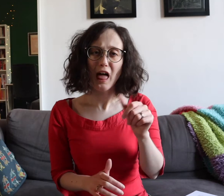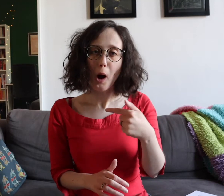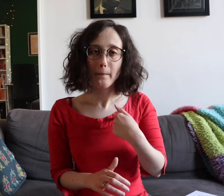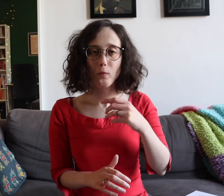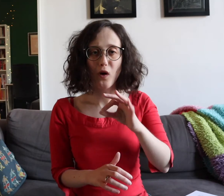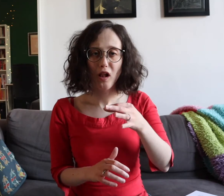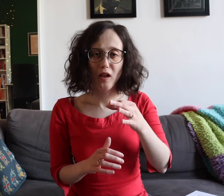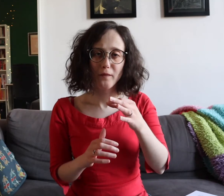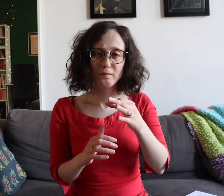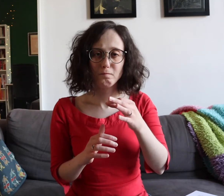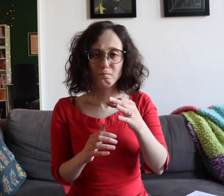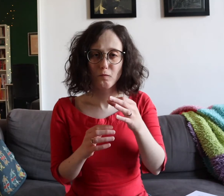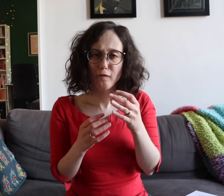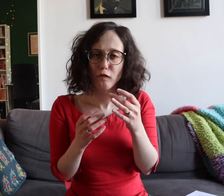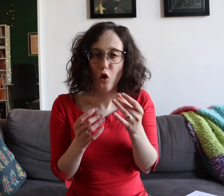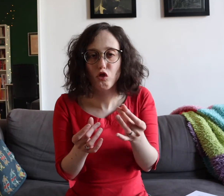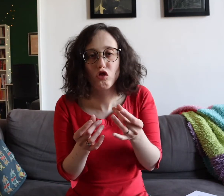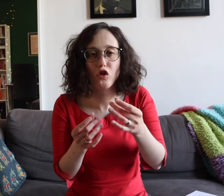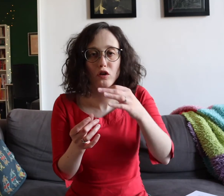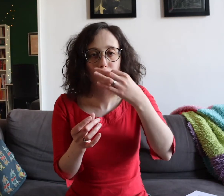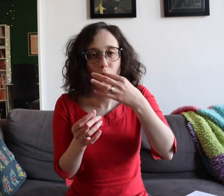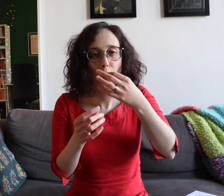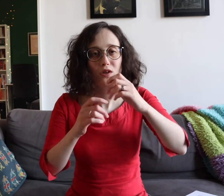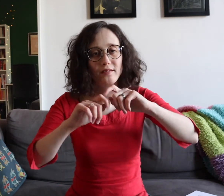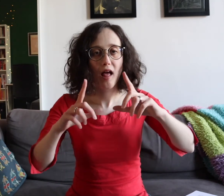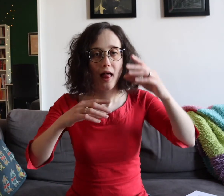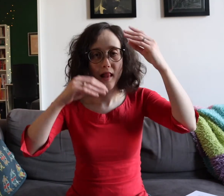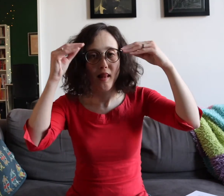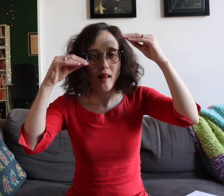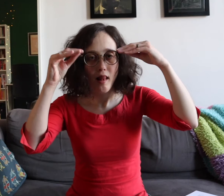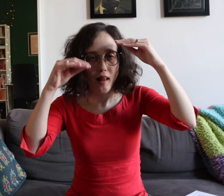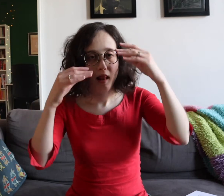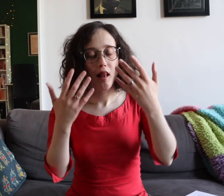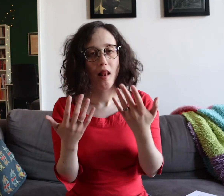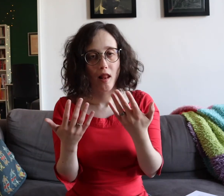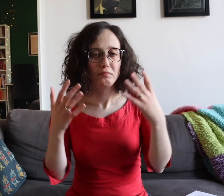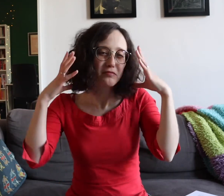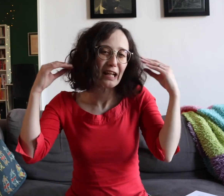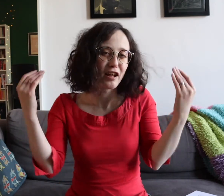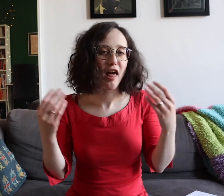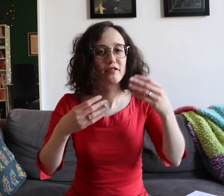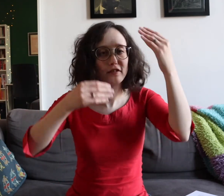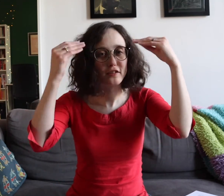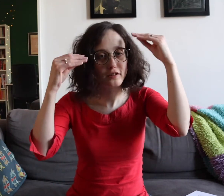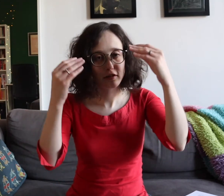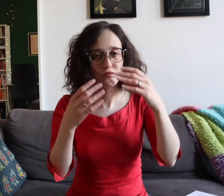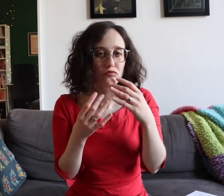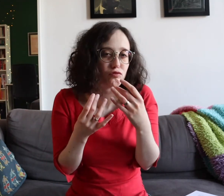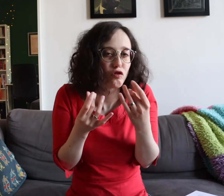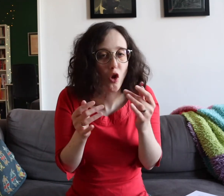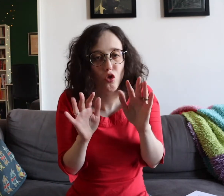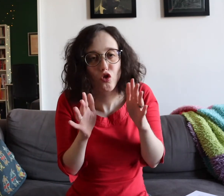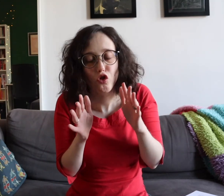Because of this, picking up spoken language - Dutch - went pretty smoothly.